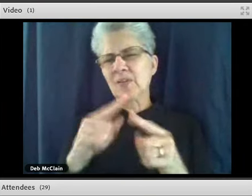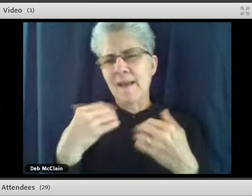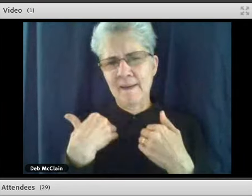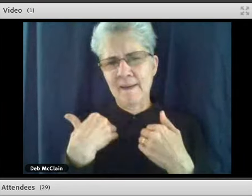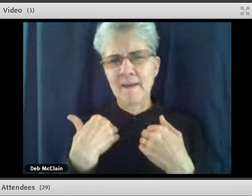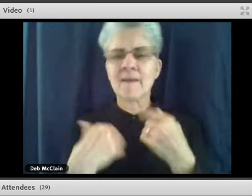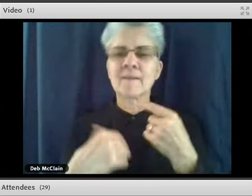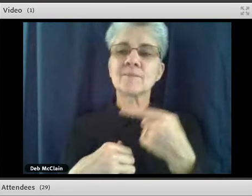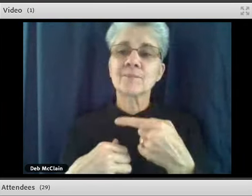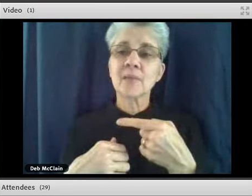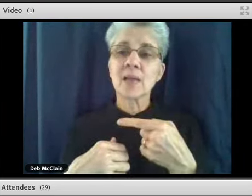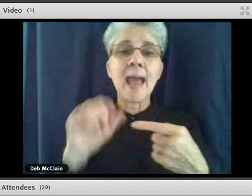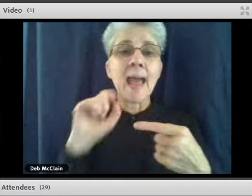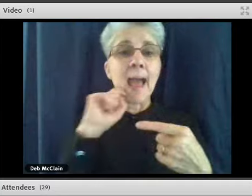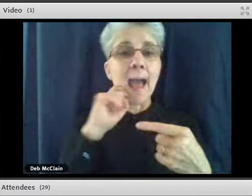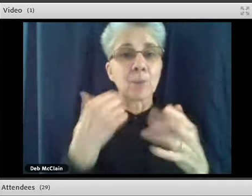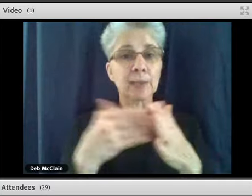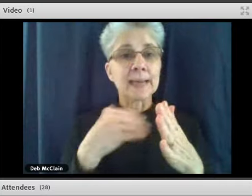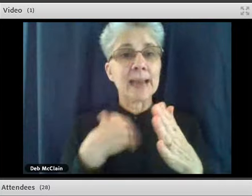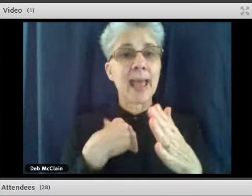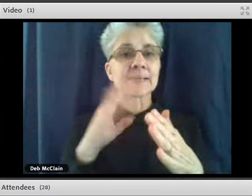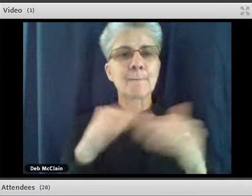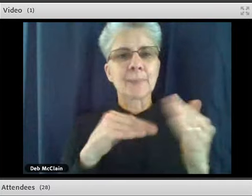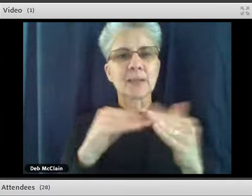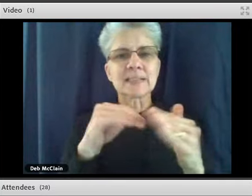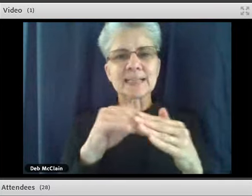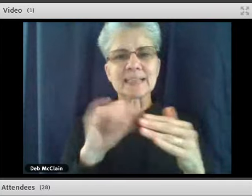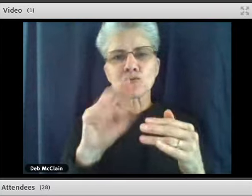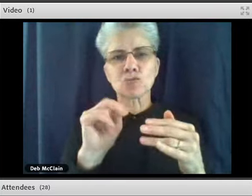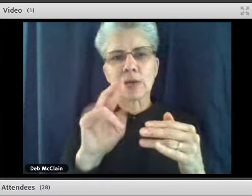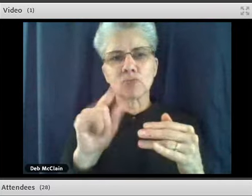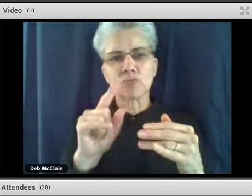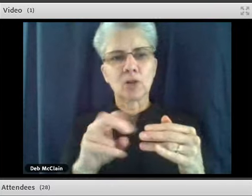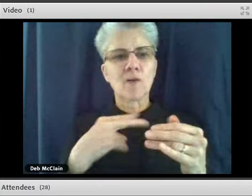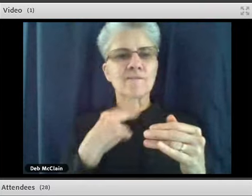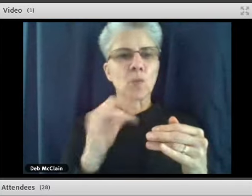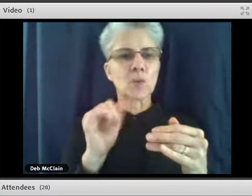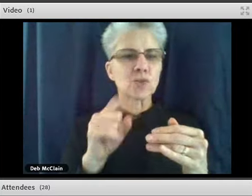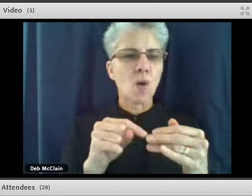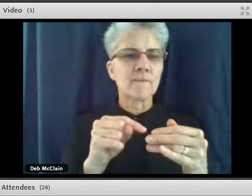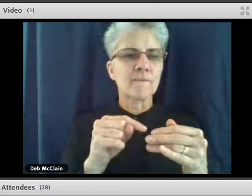about apps for people with disabilities. And so, Apple has, again, a built-In screen reader.